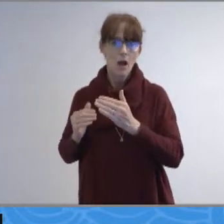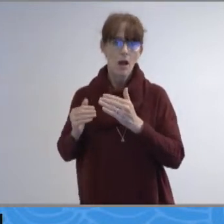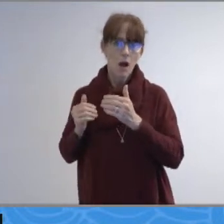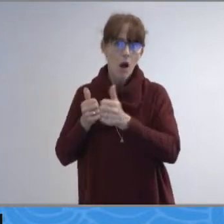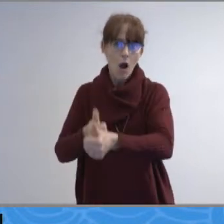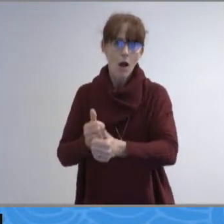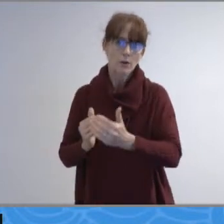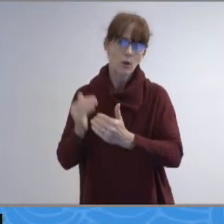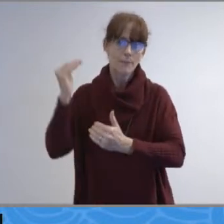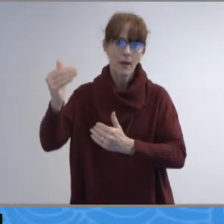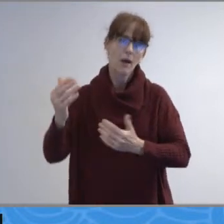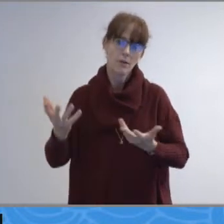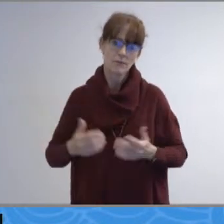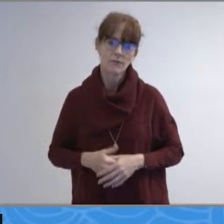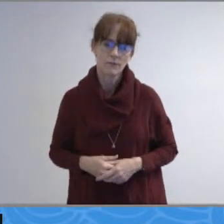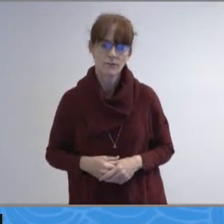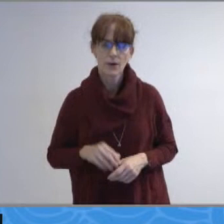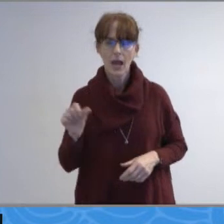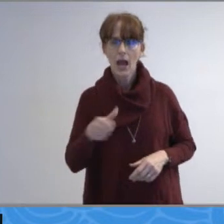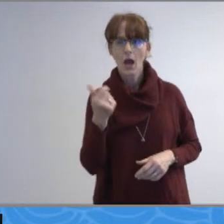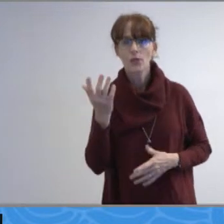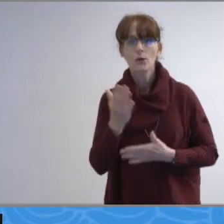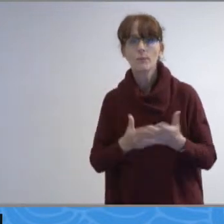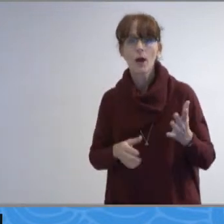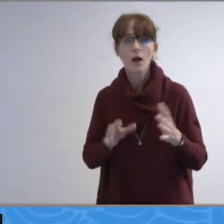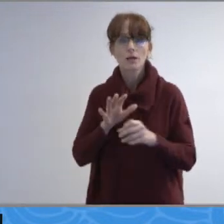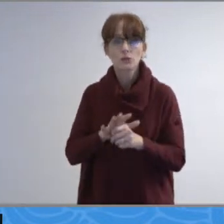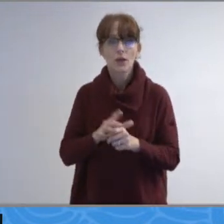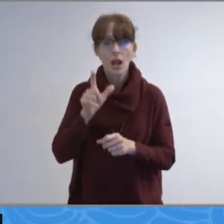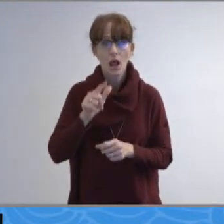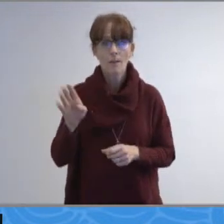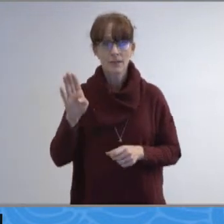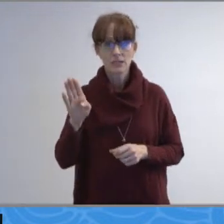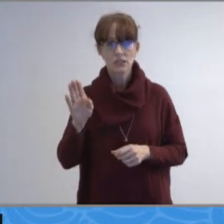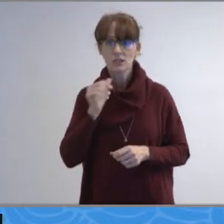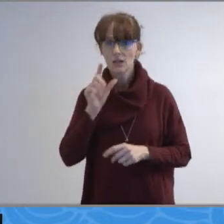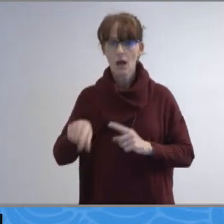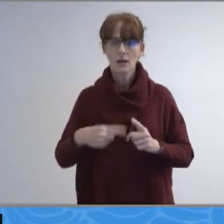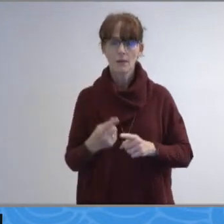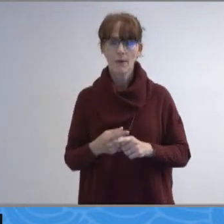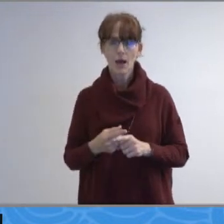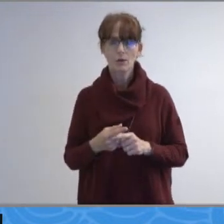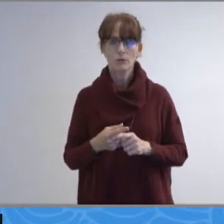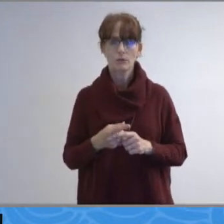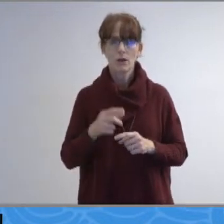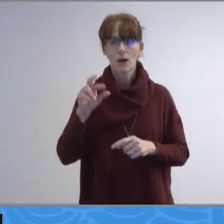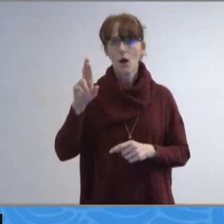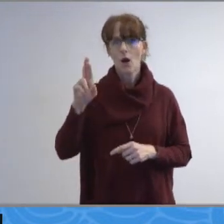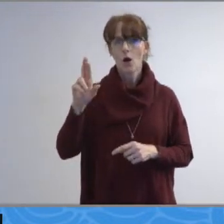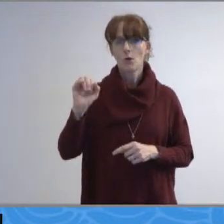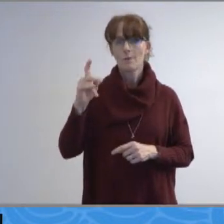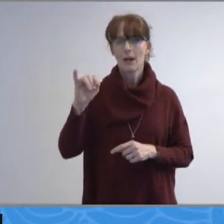And the other part that I really want to stress is that for us in Long Beach, this is not about remediation, right? This is not about going slower.